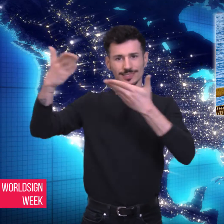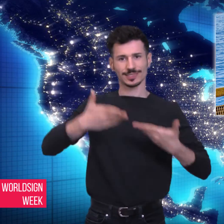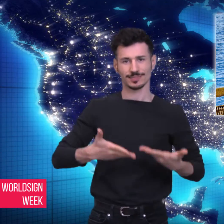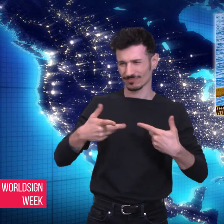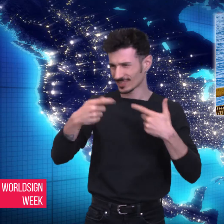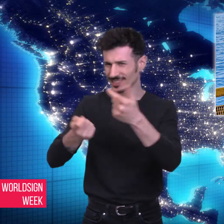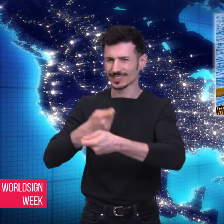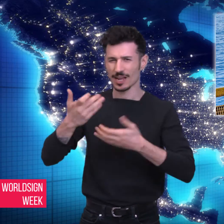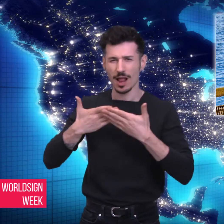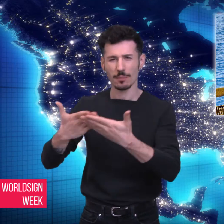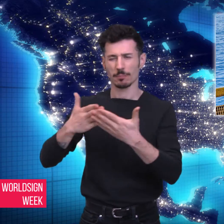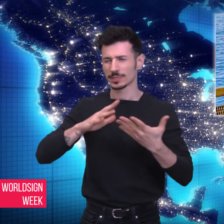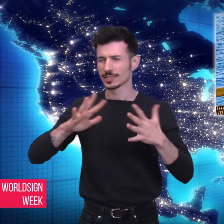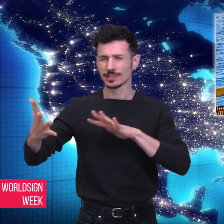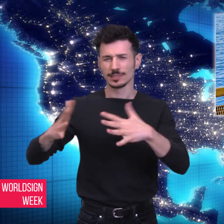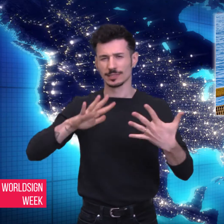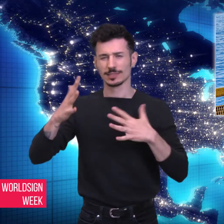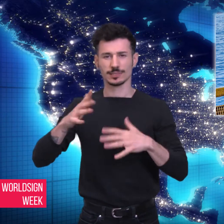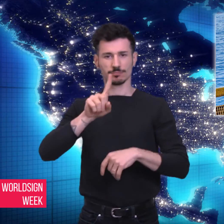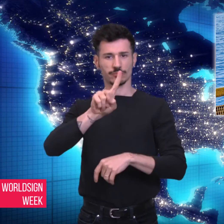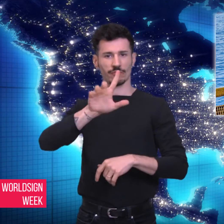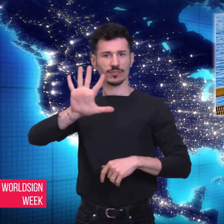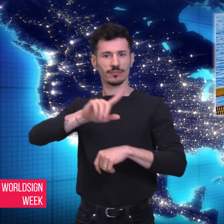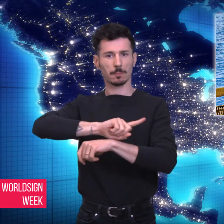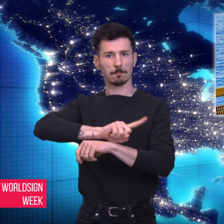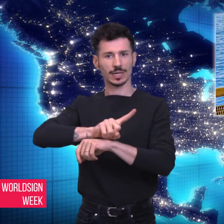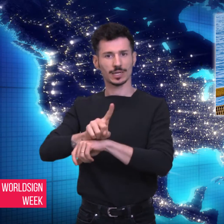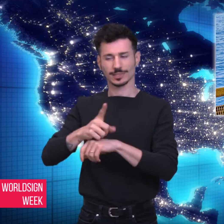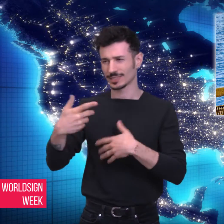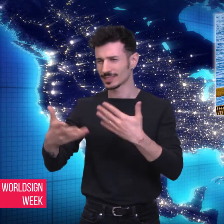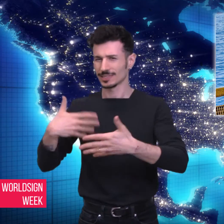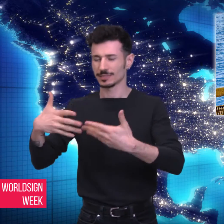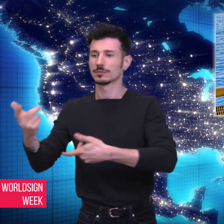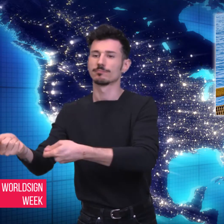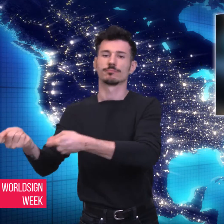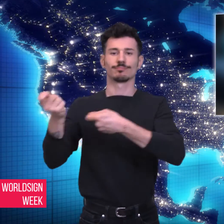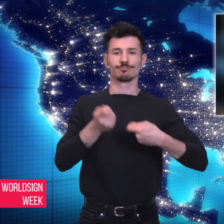grab the dog and pull it on board. The dog was shivering